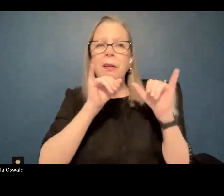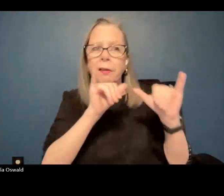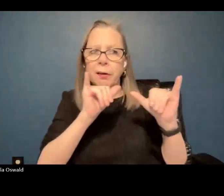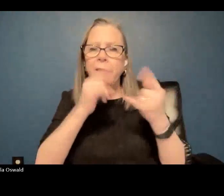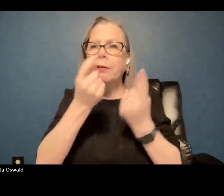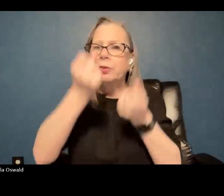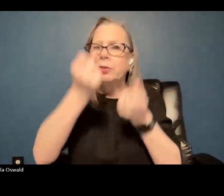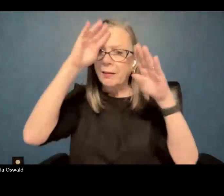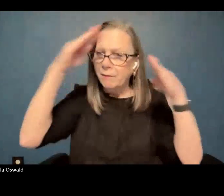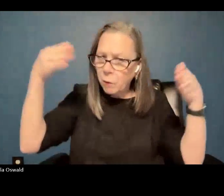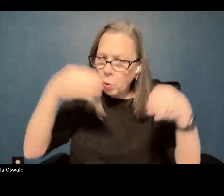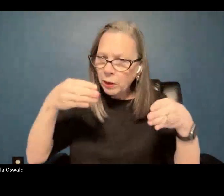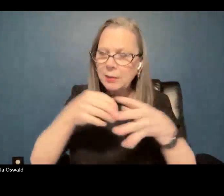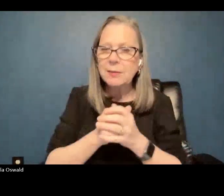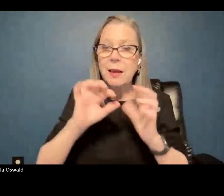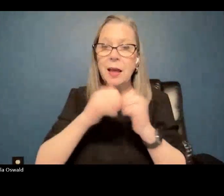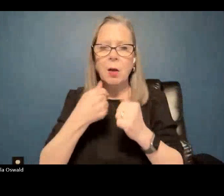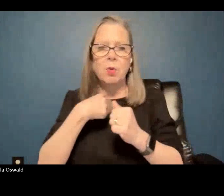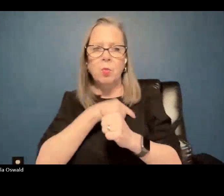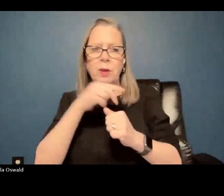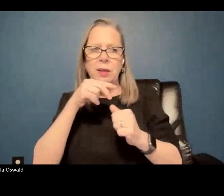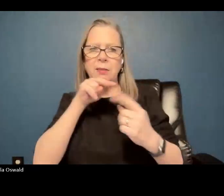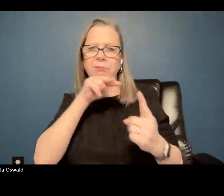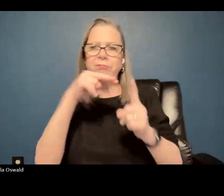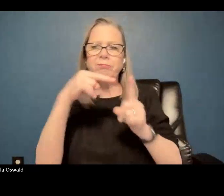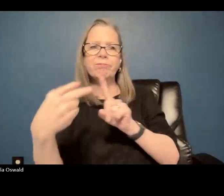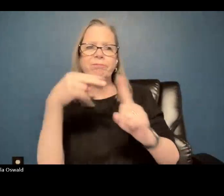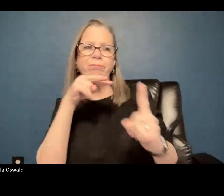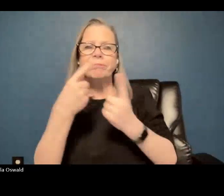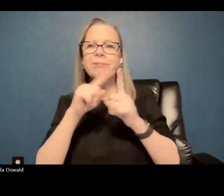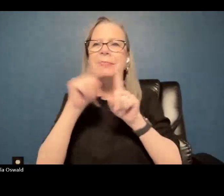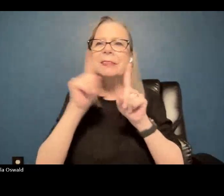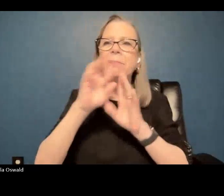things from, from our different positions and where we were perched on the tree, right.